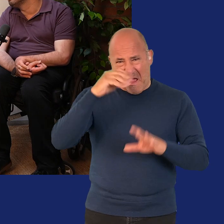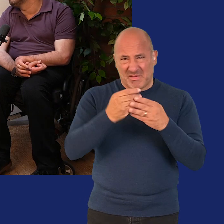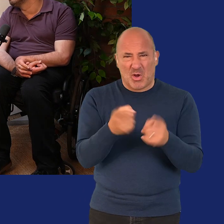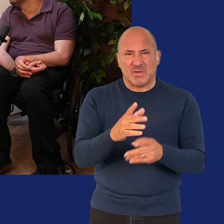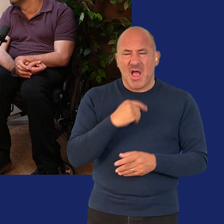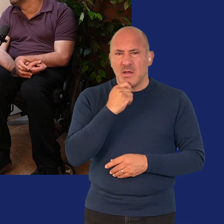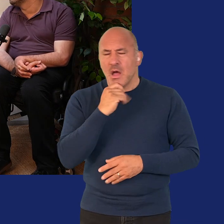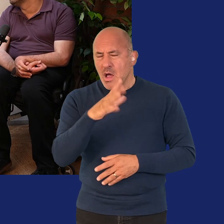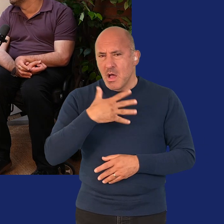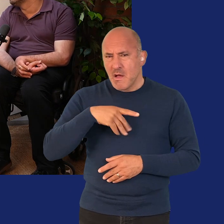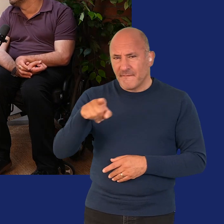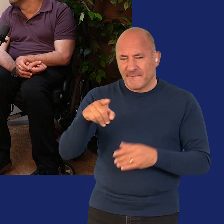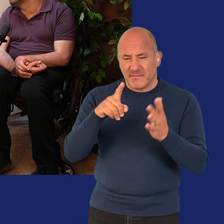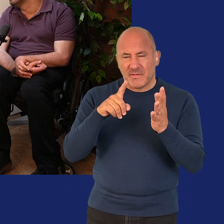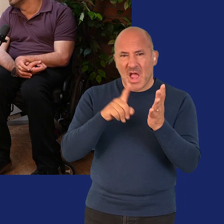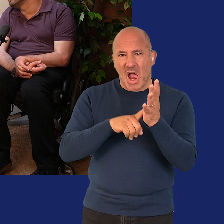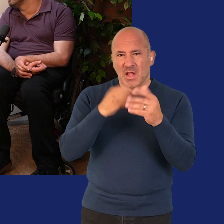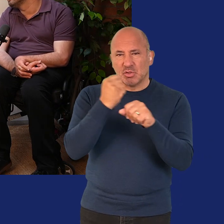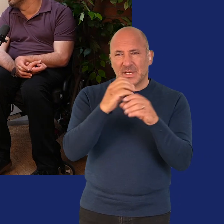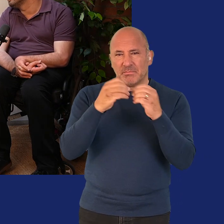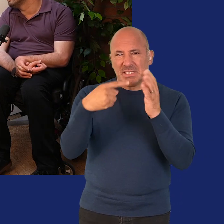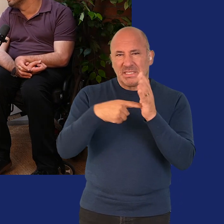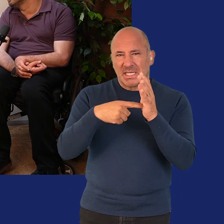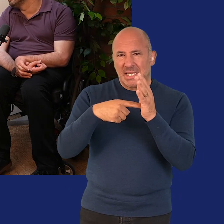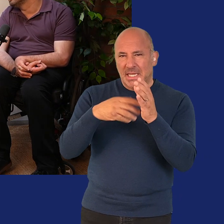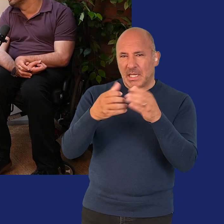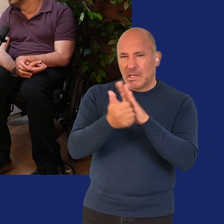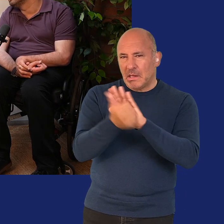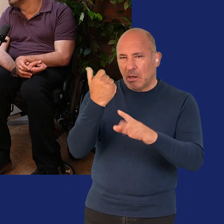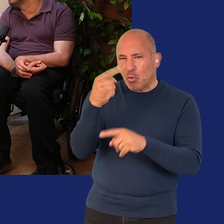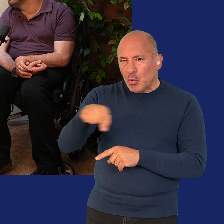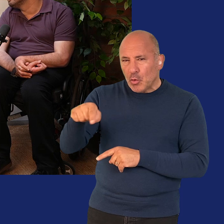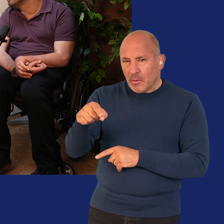I specialize in the LGBT community and learn more in depth knowledge versus kind